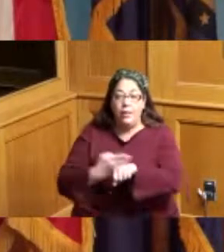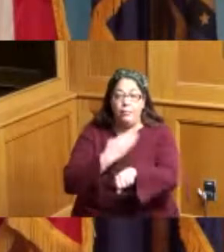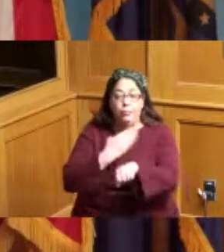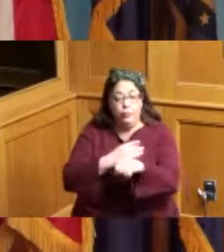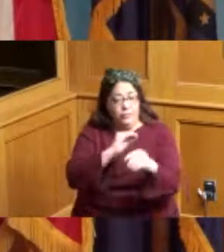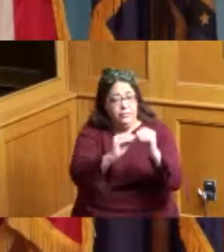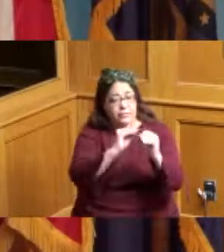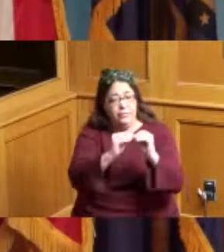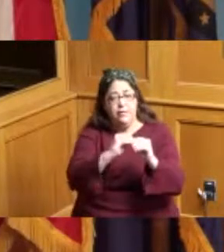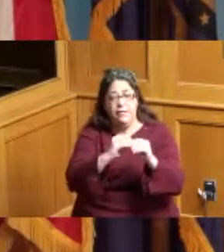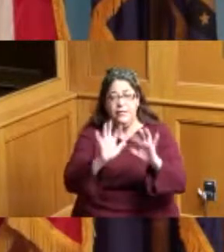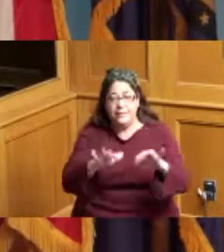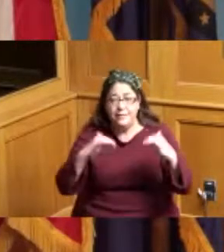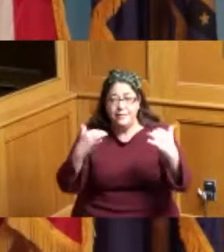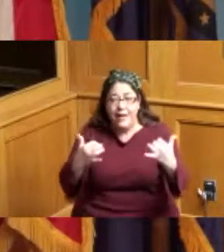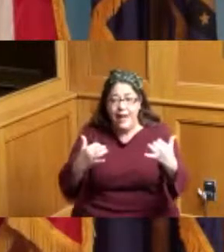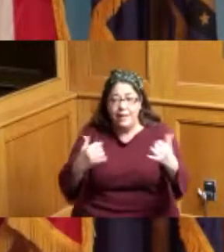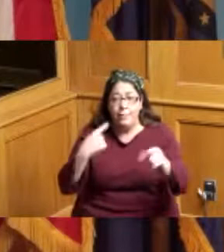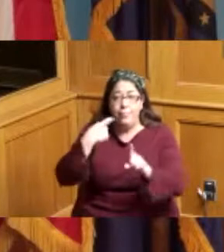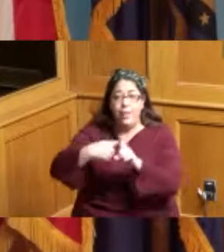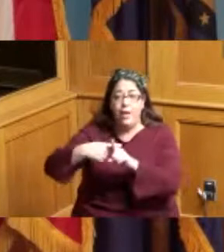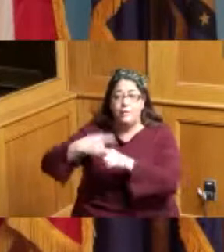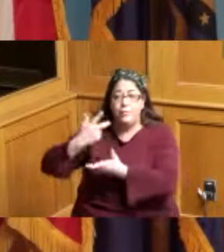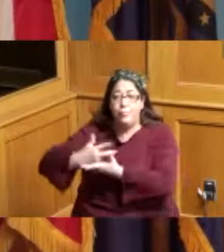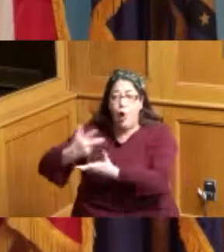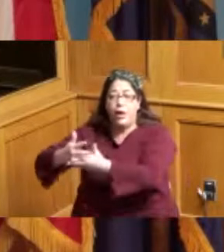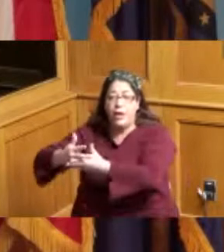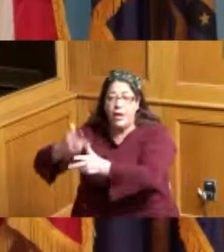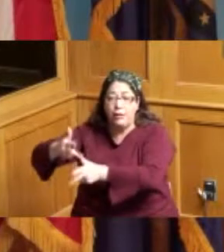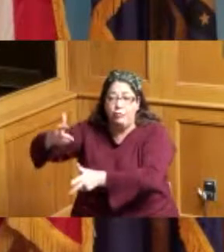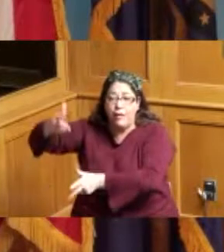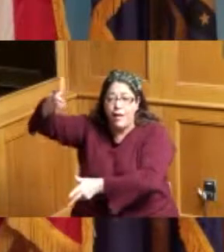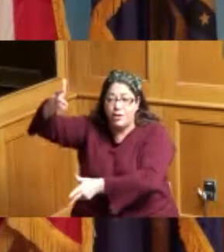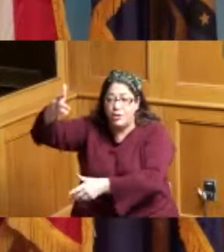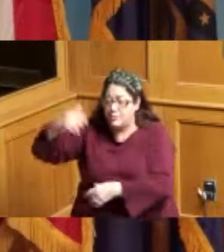we've got these garages that we put a debt on the people and we ain't paid the garages off